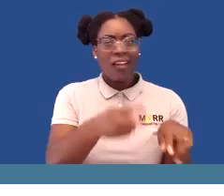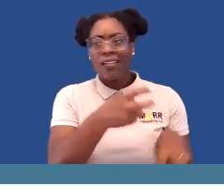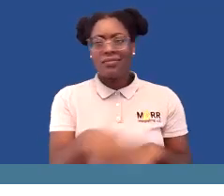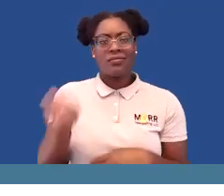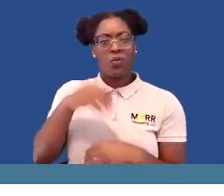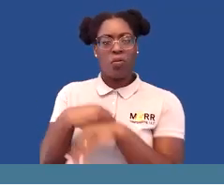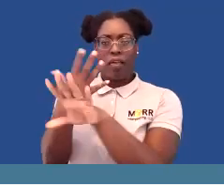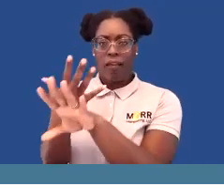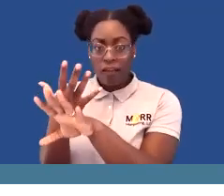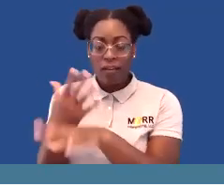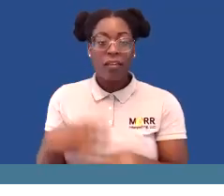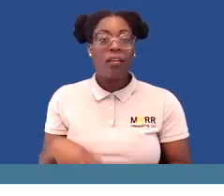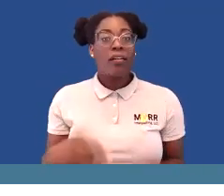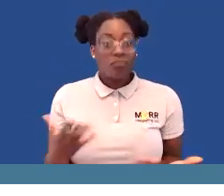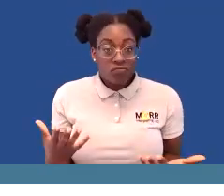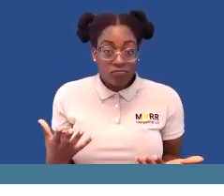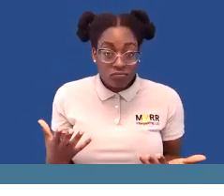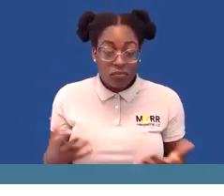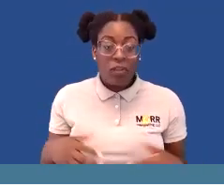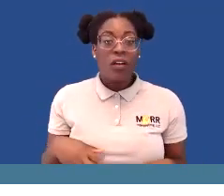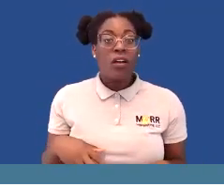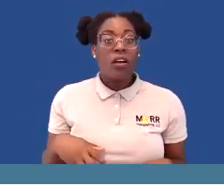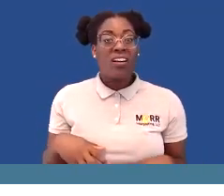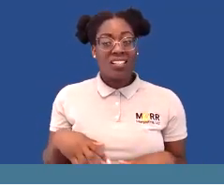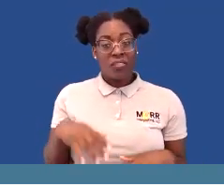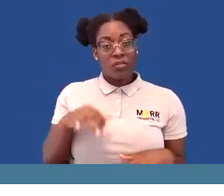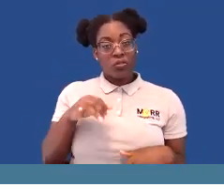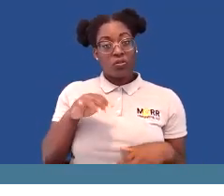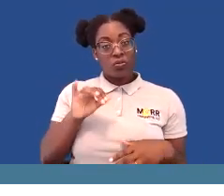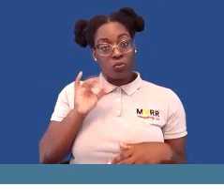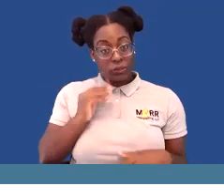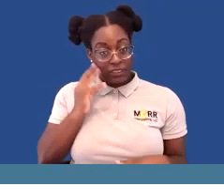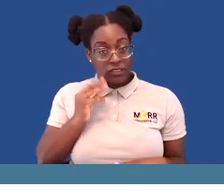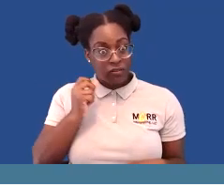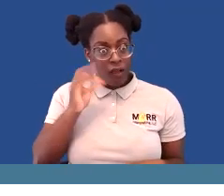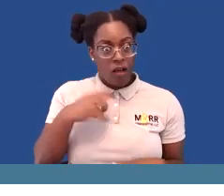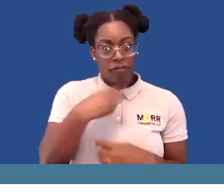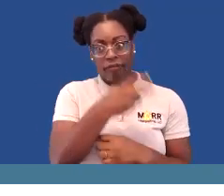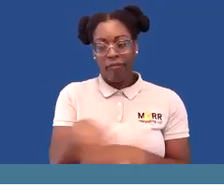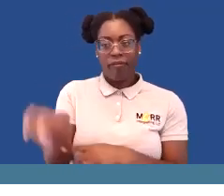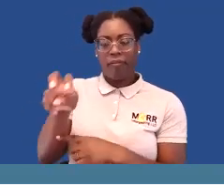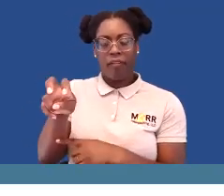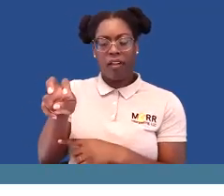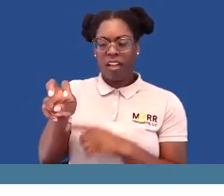but ultimately those concrete experiences should then lead us to kind of step back and reflect